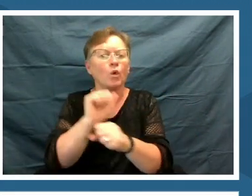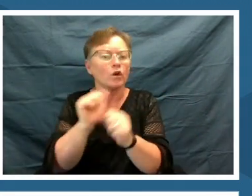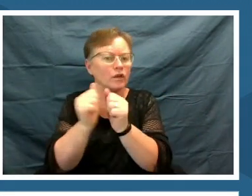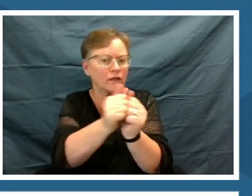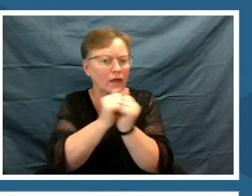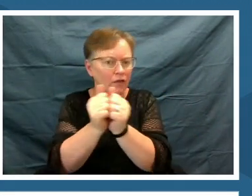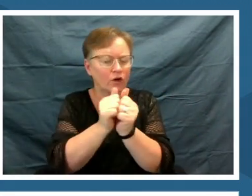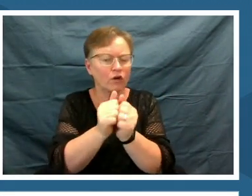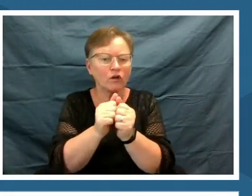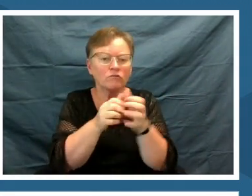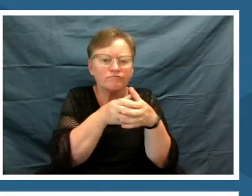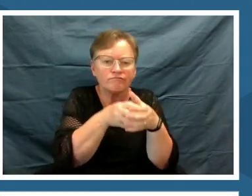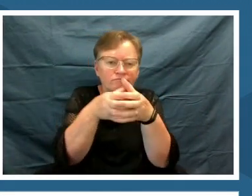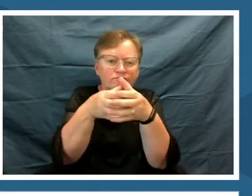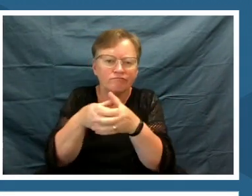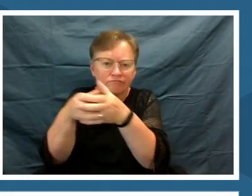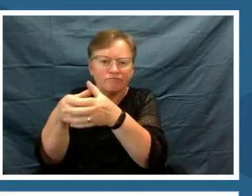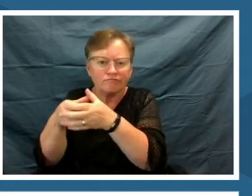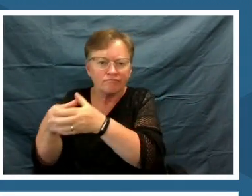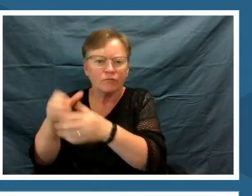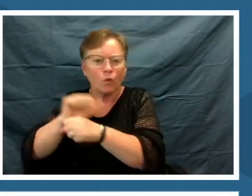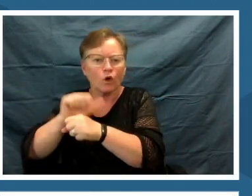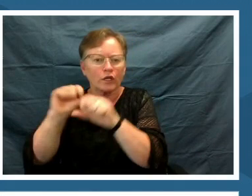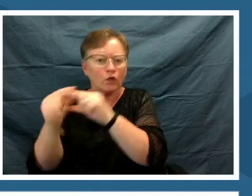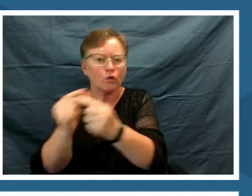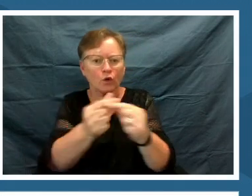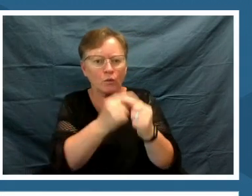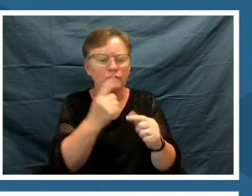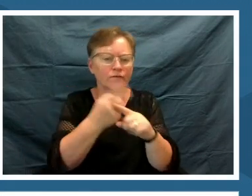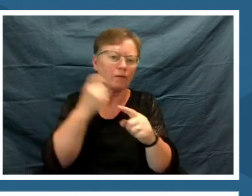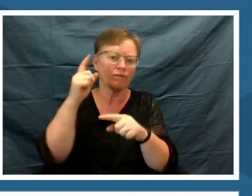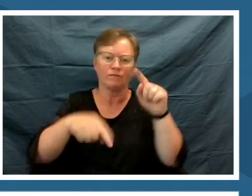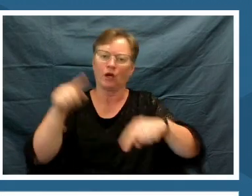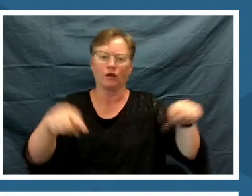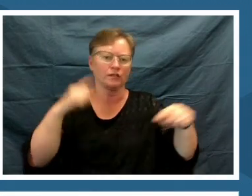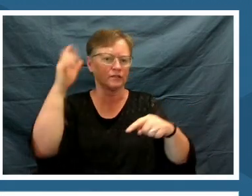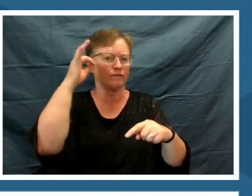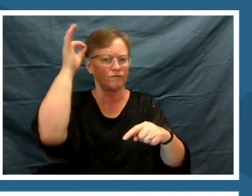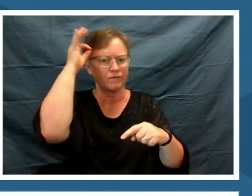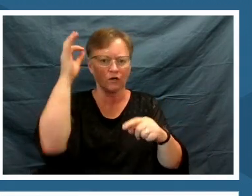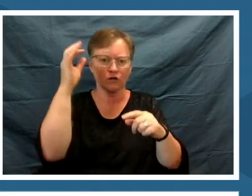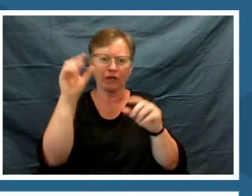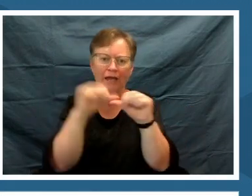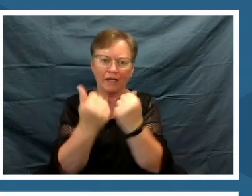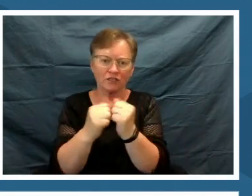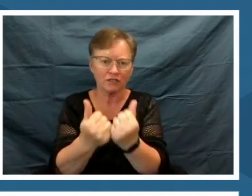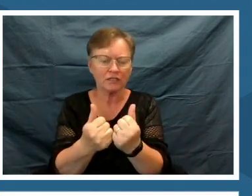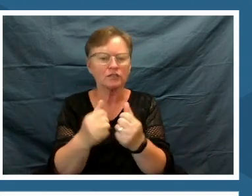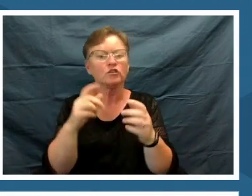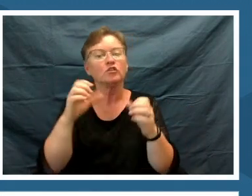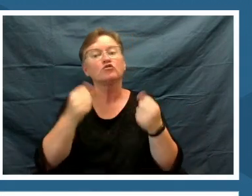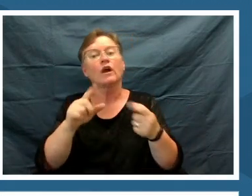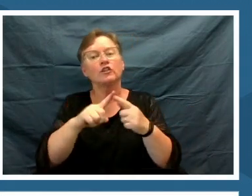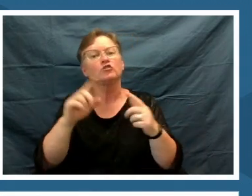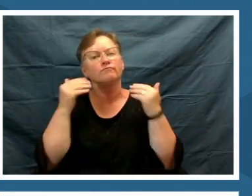representatives from across various federal science agencies to implement